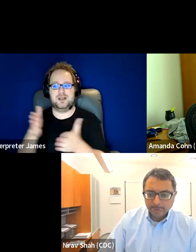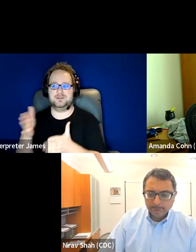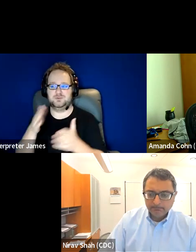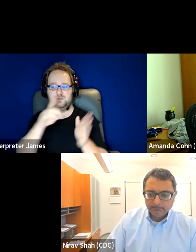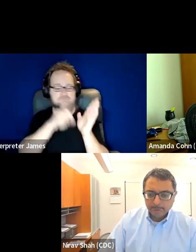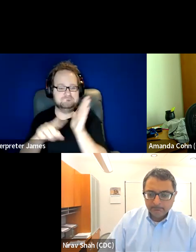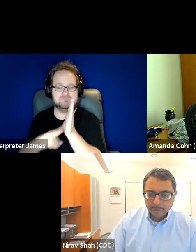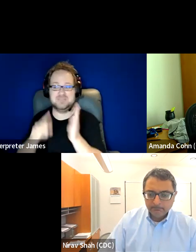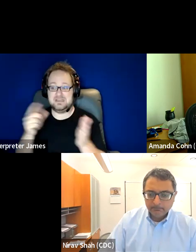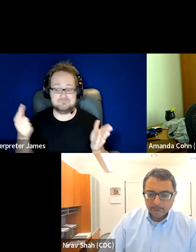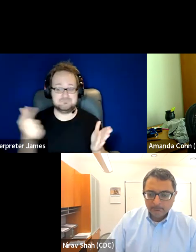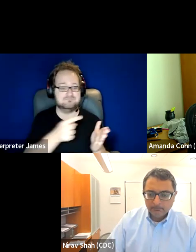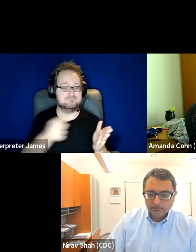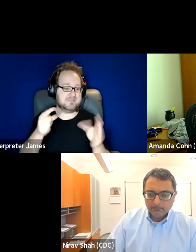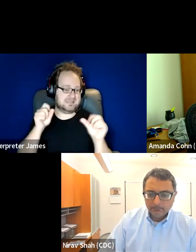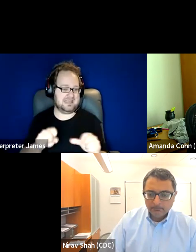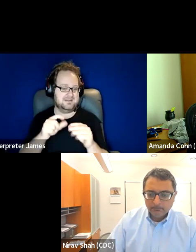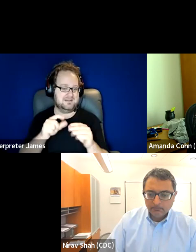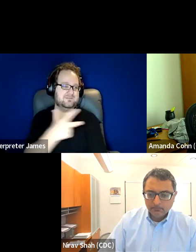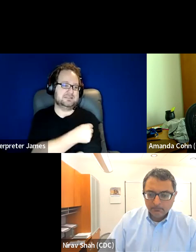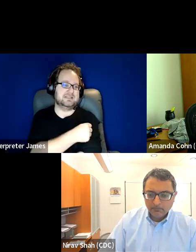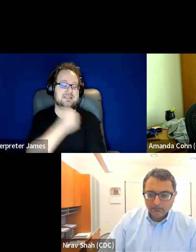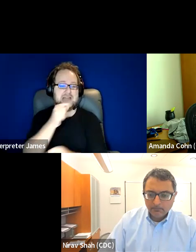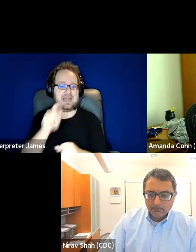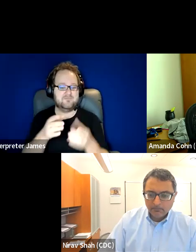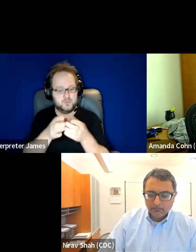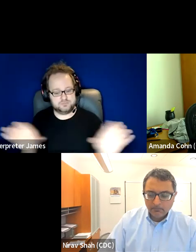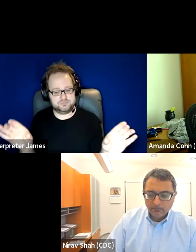can get vaccinated and not having to split it out into two different approaches.